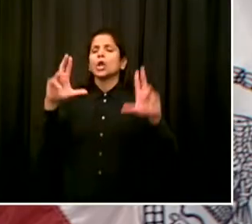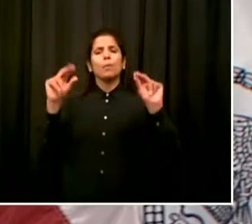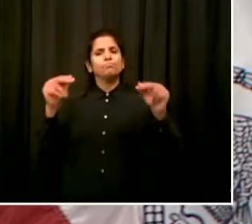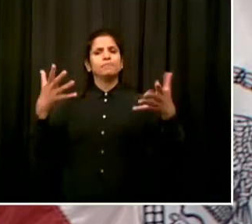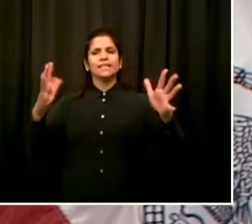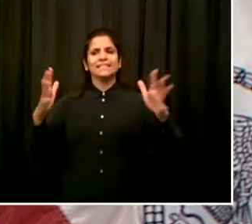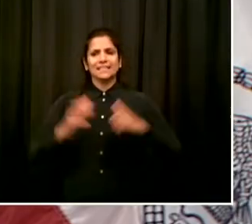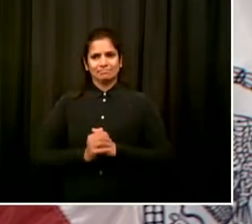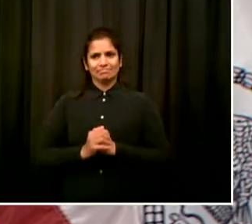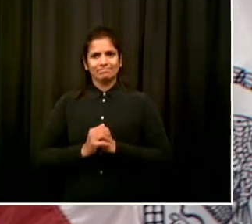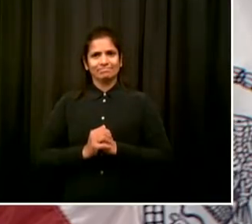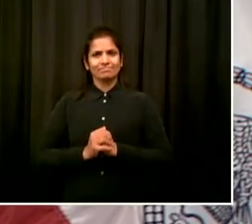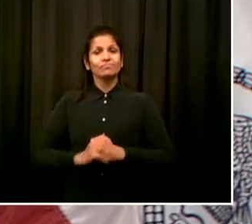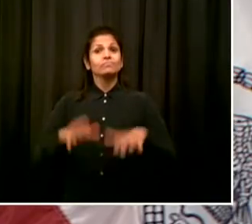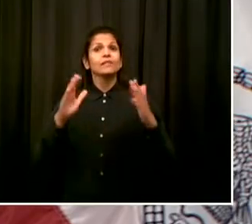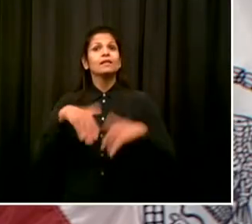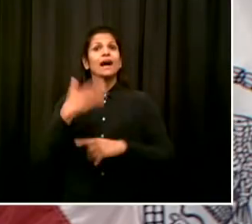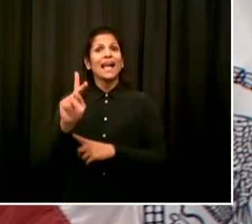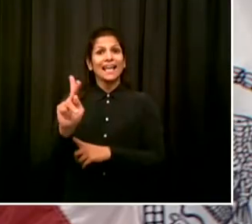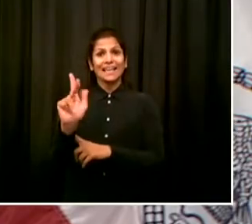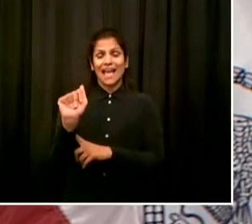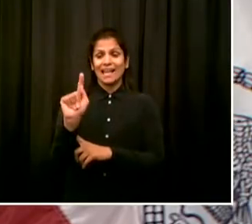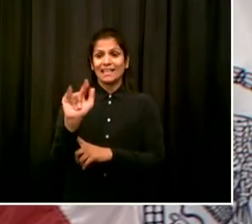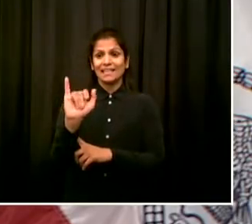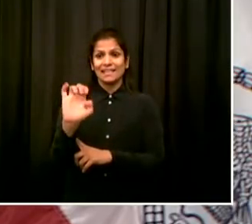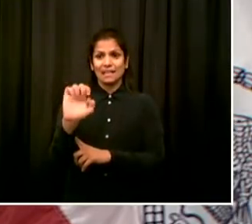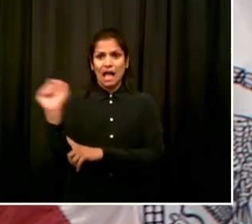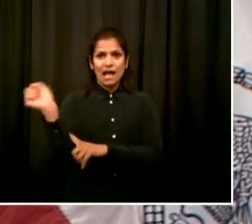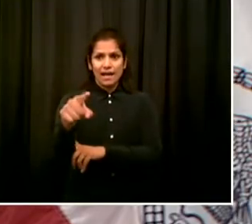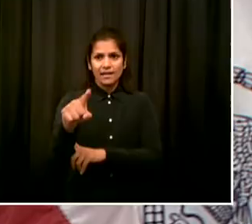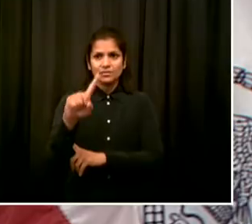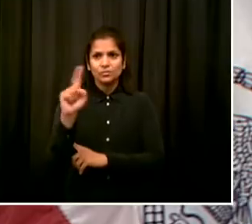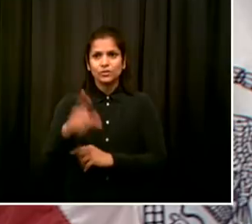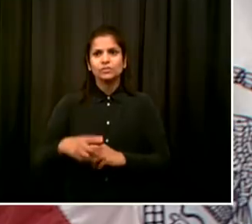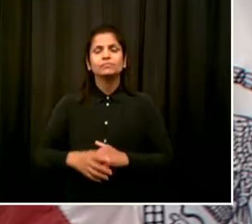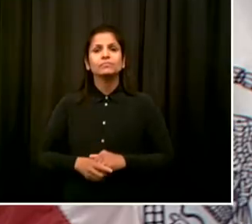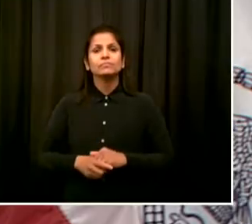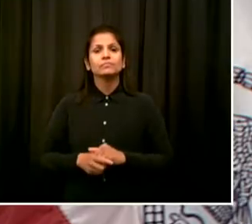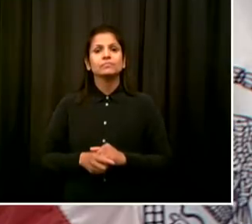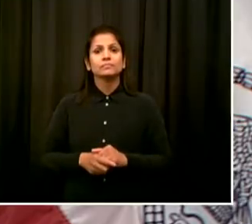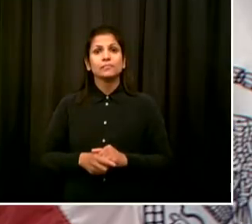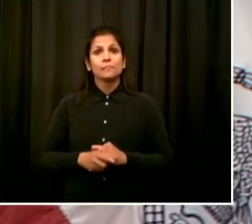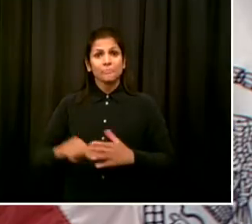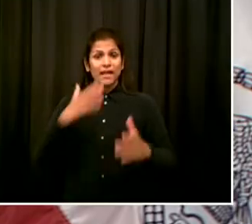BENEFIT RESTAURANTS. DO YOU HAVE A FOLLOW-UP?